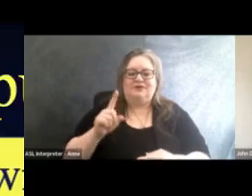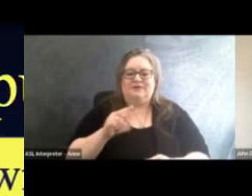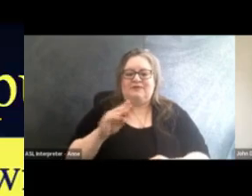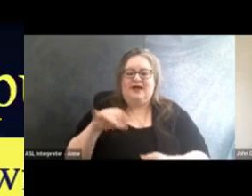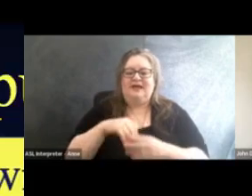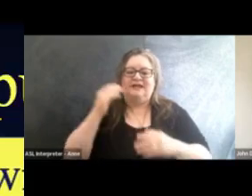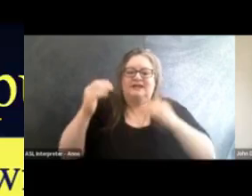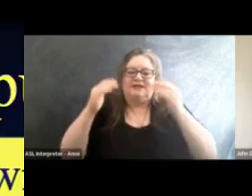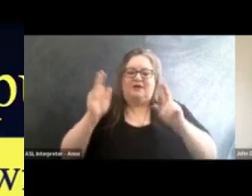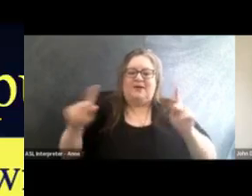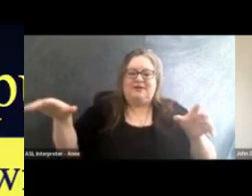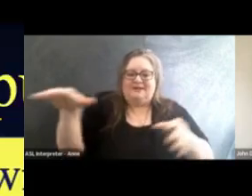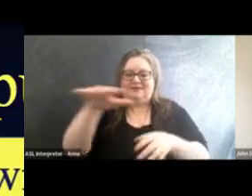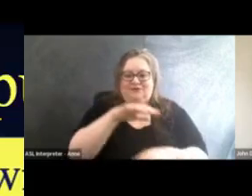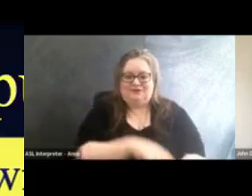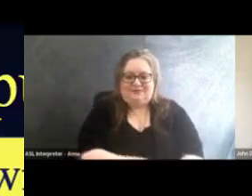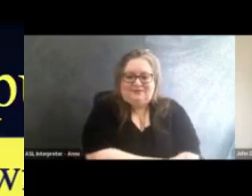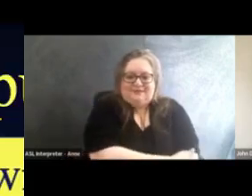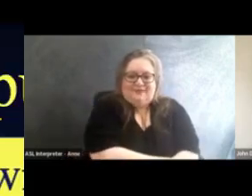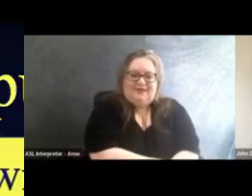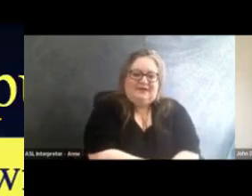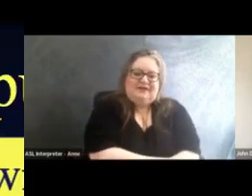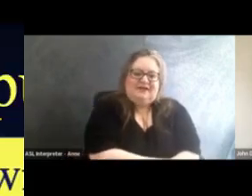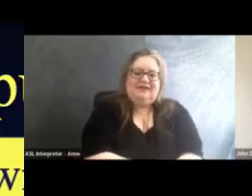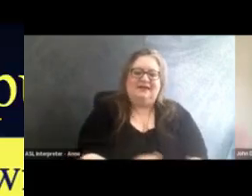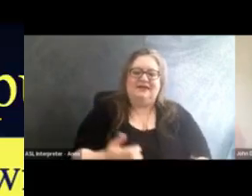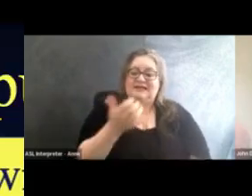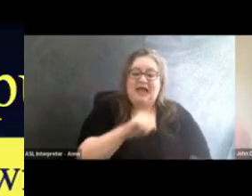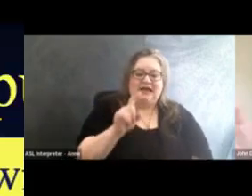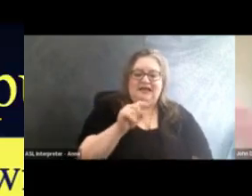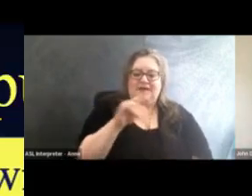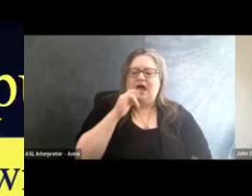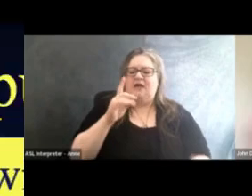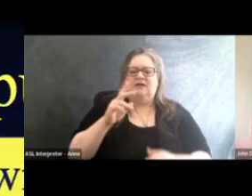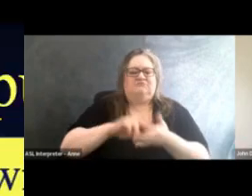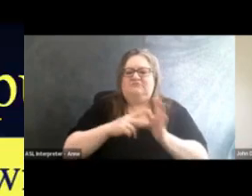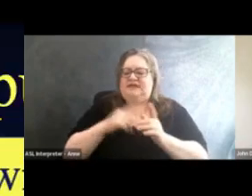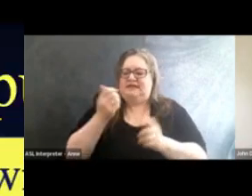population. So this any TBI means the whole spectrum. You had anything from the whole